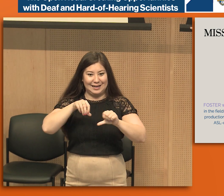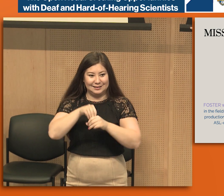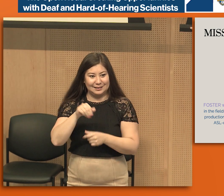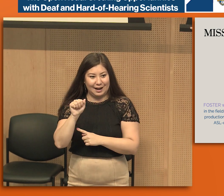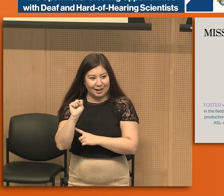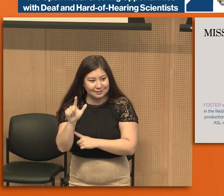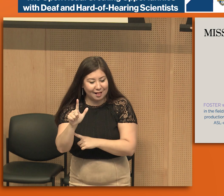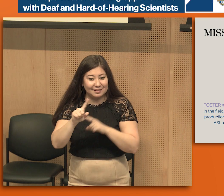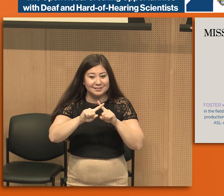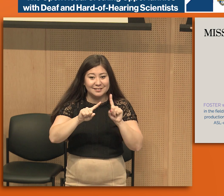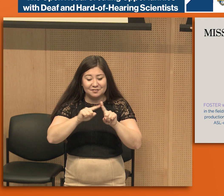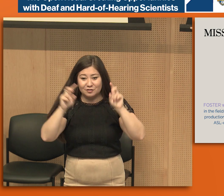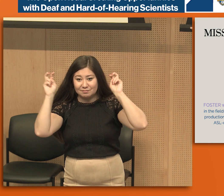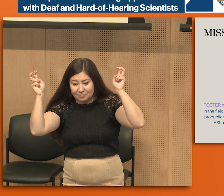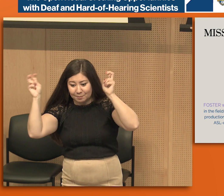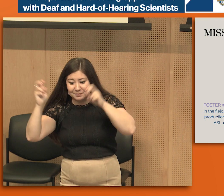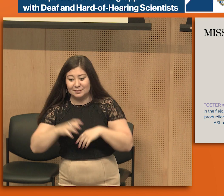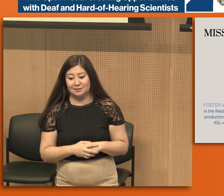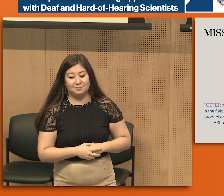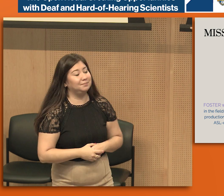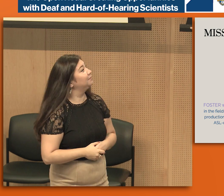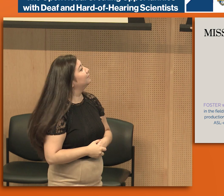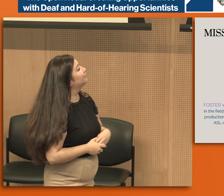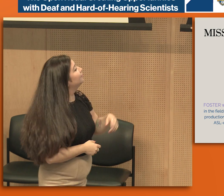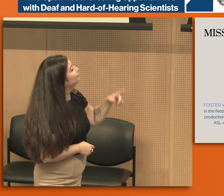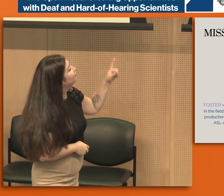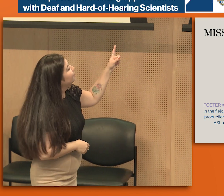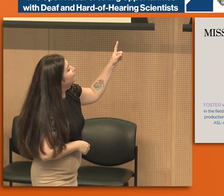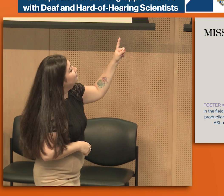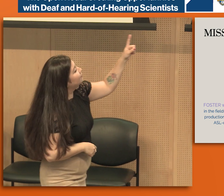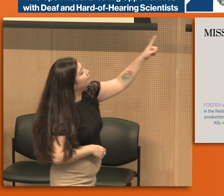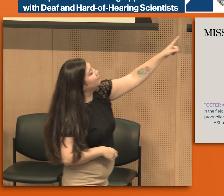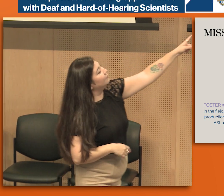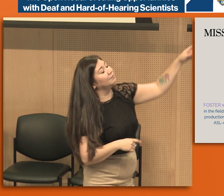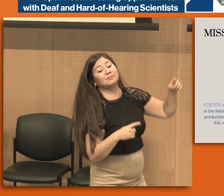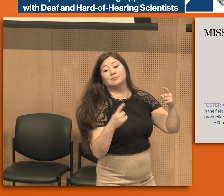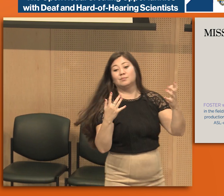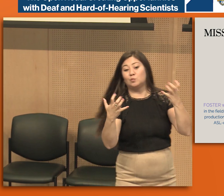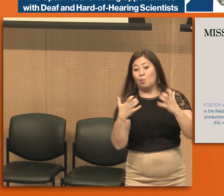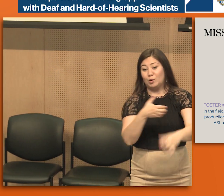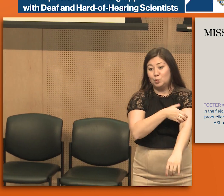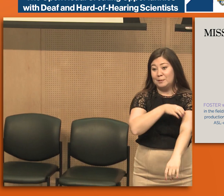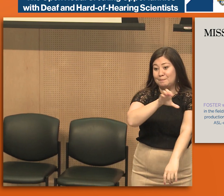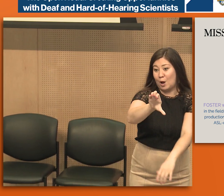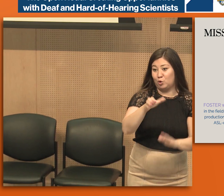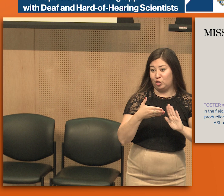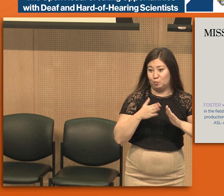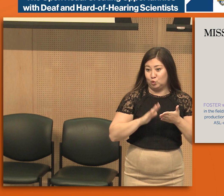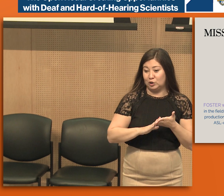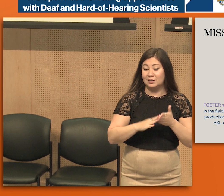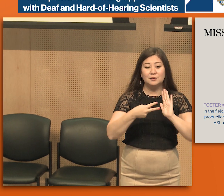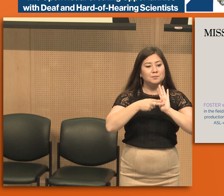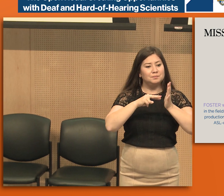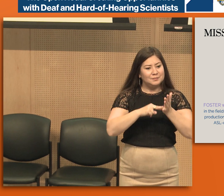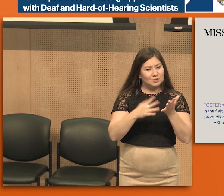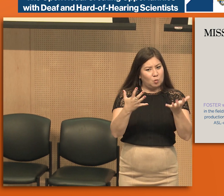We talk about science concepts in ASL and we have a number of different topics. We also want to empower the community.